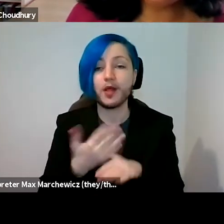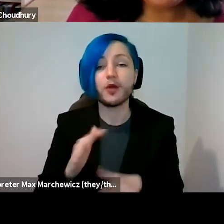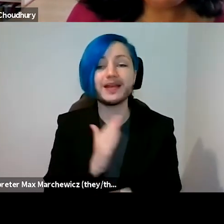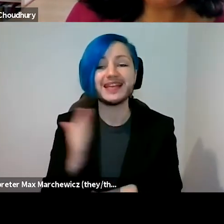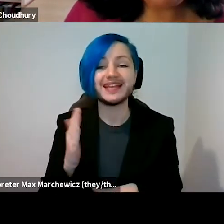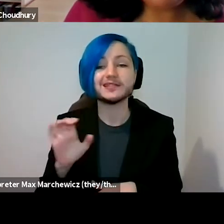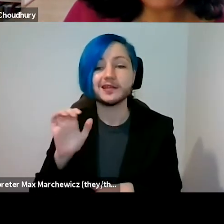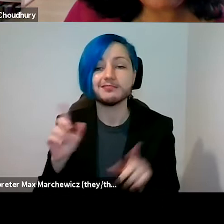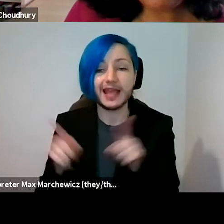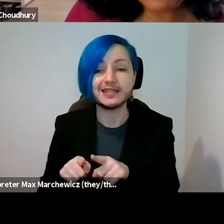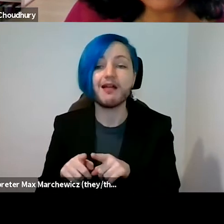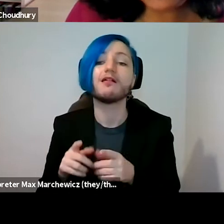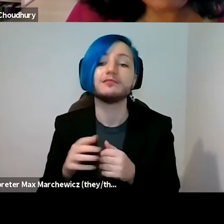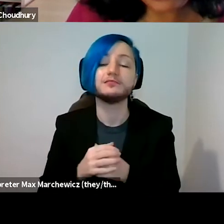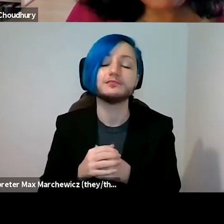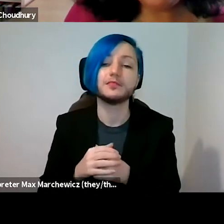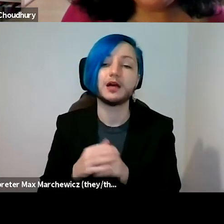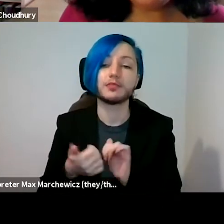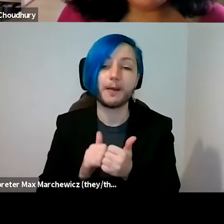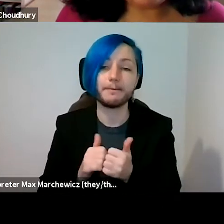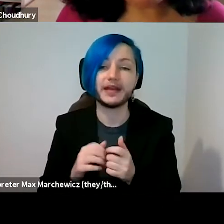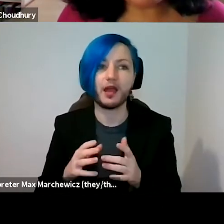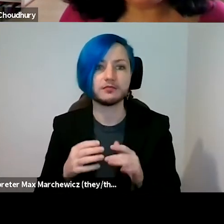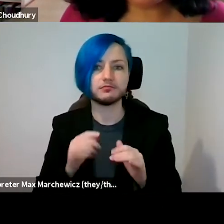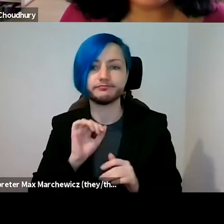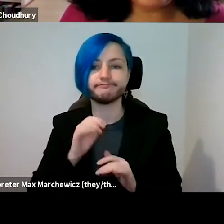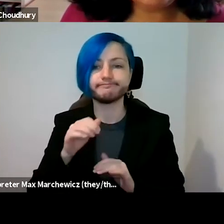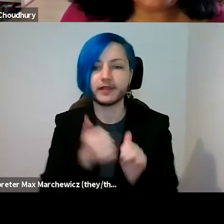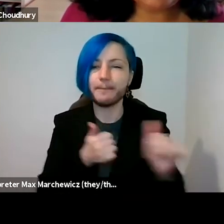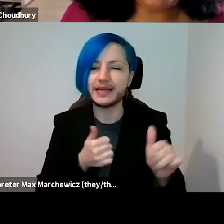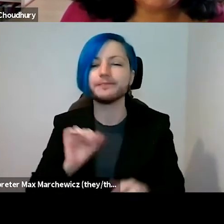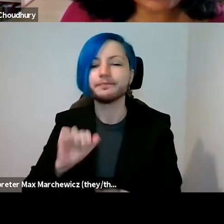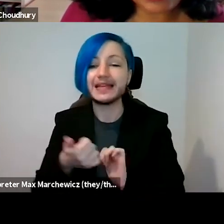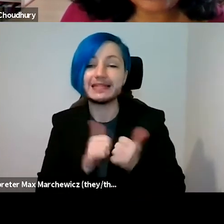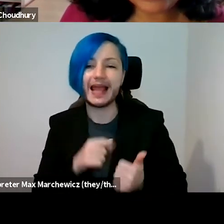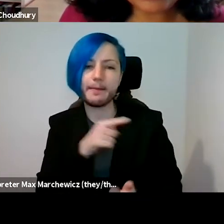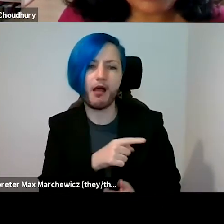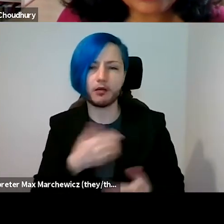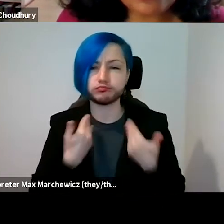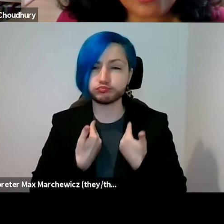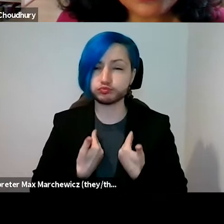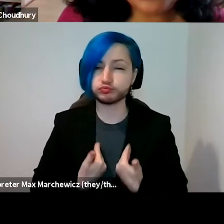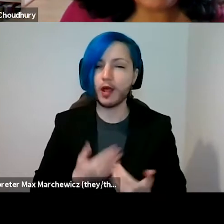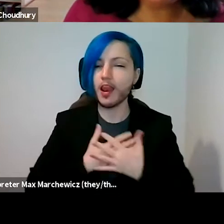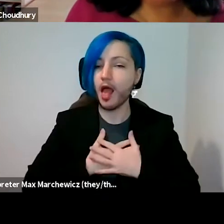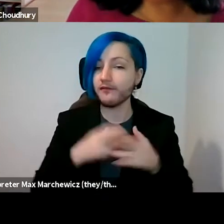he's an able and over-rich man who often loves Indian things, and Indian money, of course.